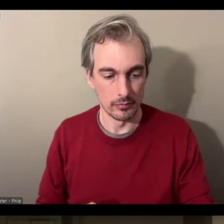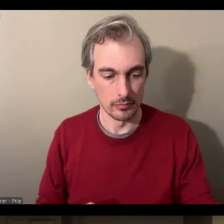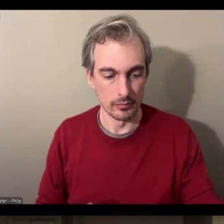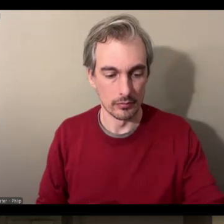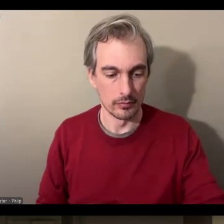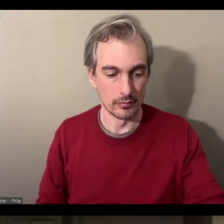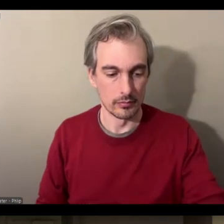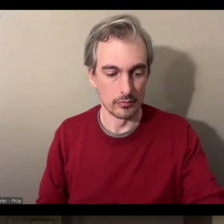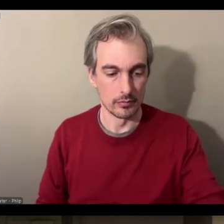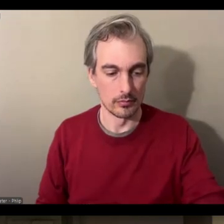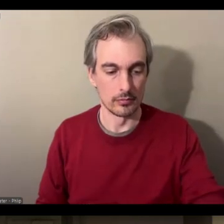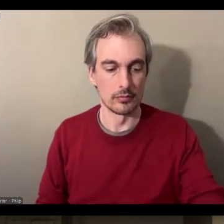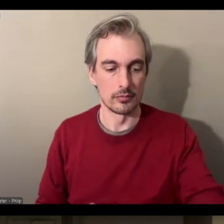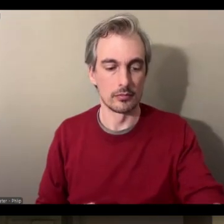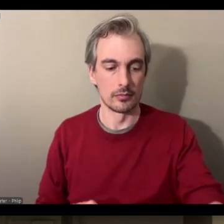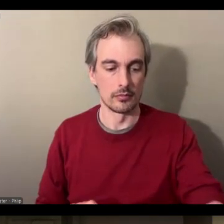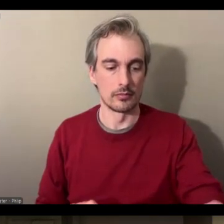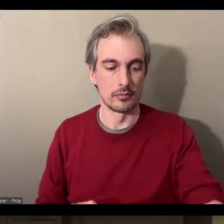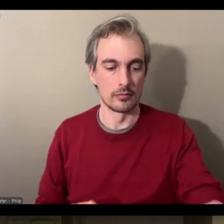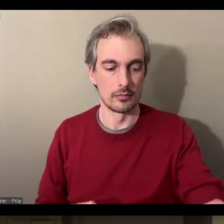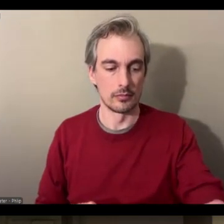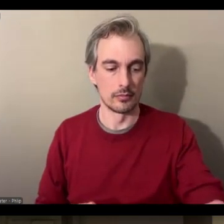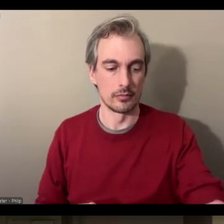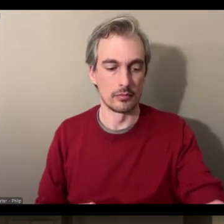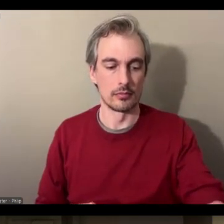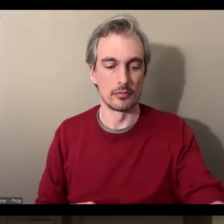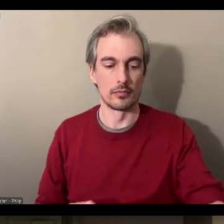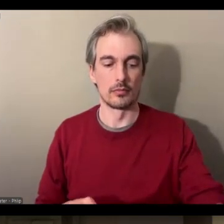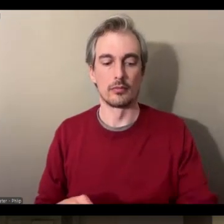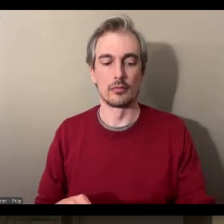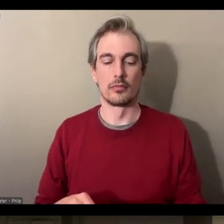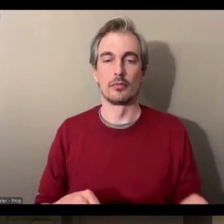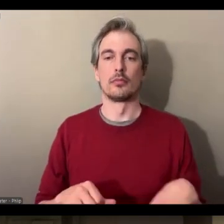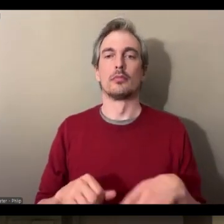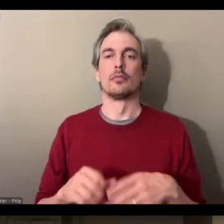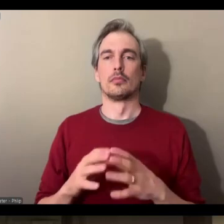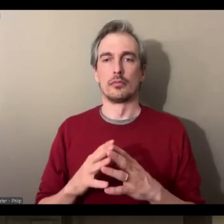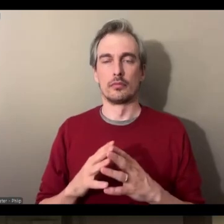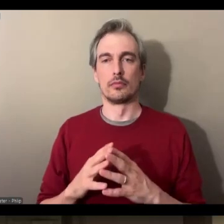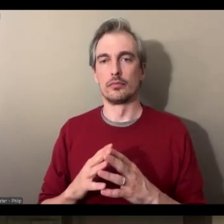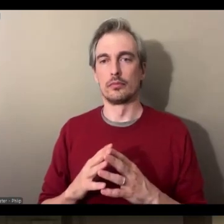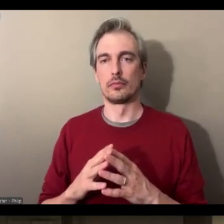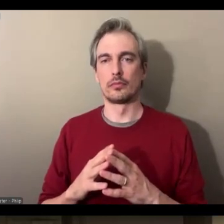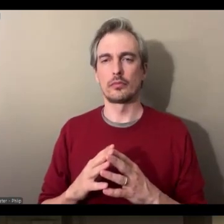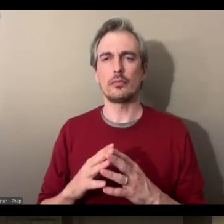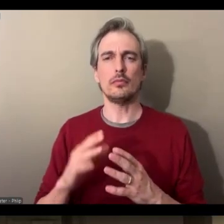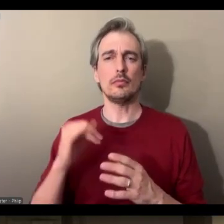Is it near a speaker? Whatever it is. Have it read out. By a screen reader. Is really,